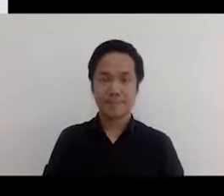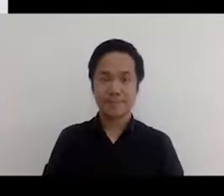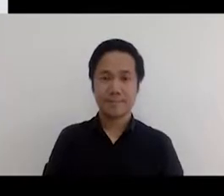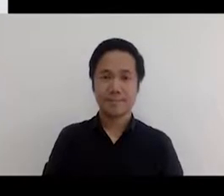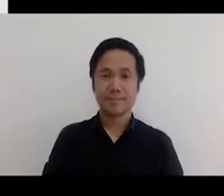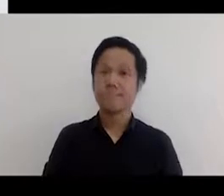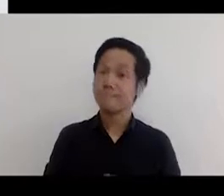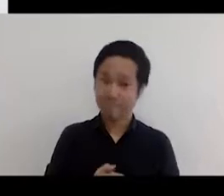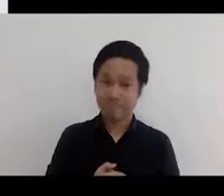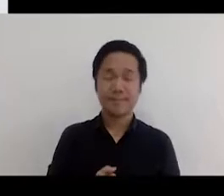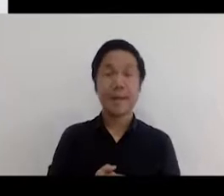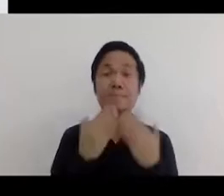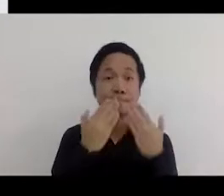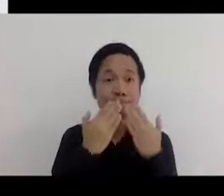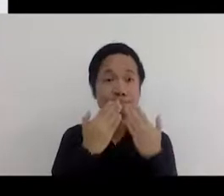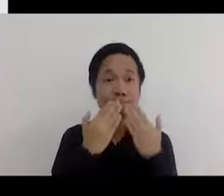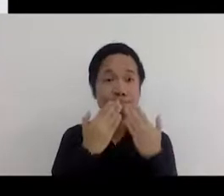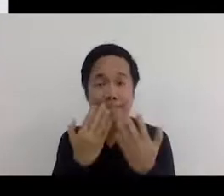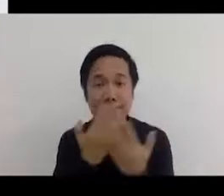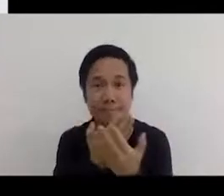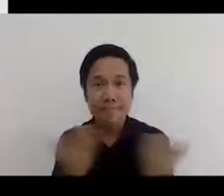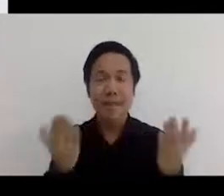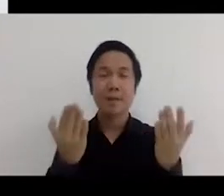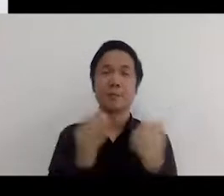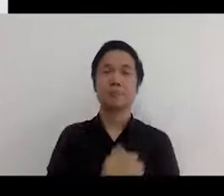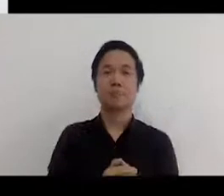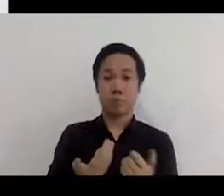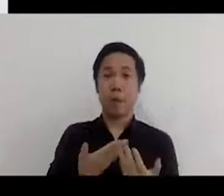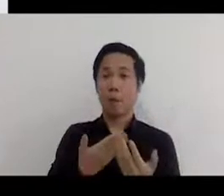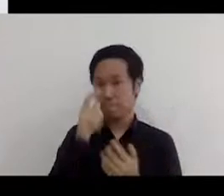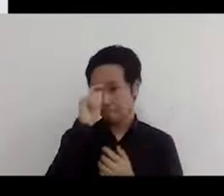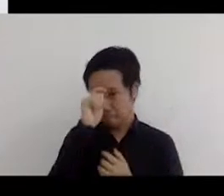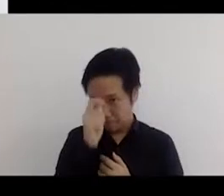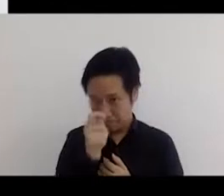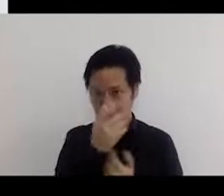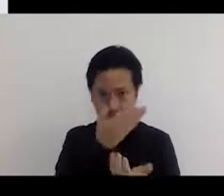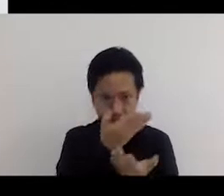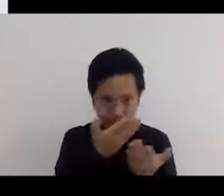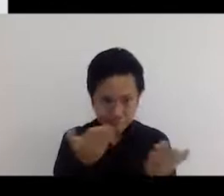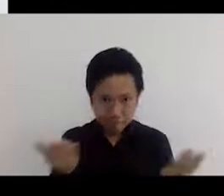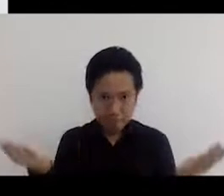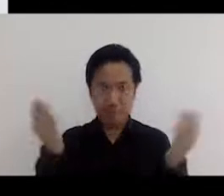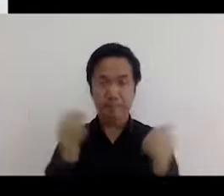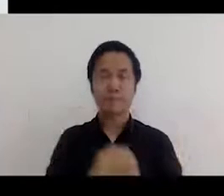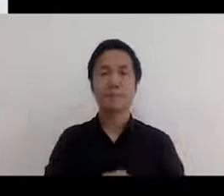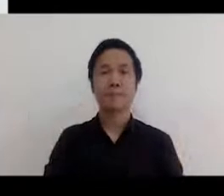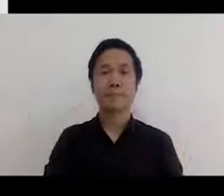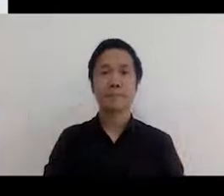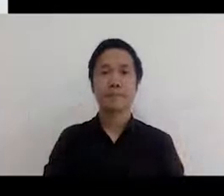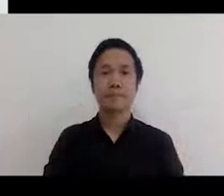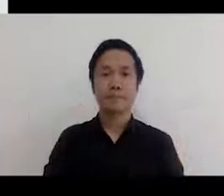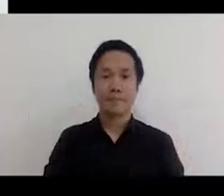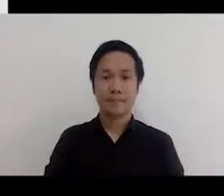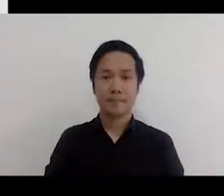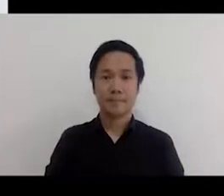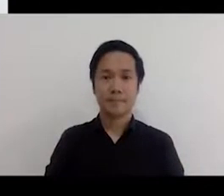Few countries have some universal disaster management protocols addressing the concerns of the world's largest minority.